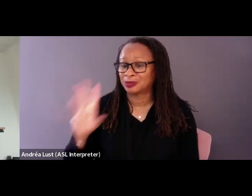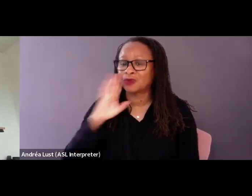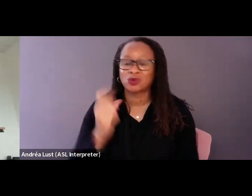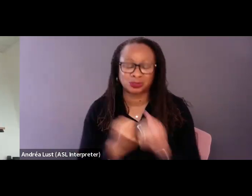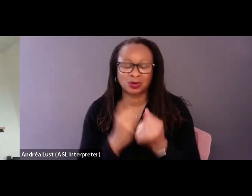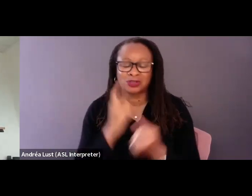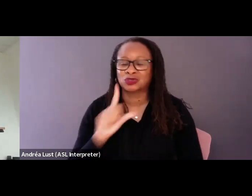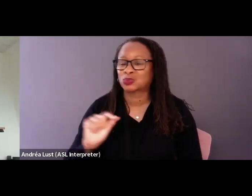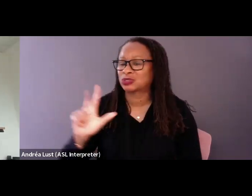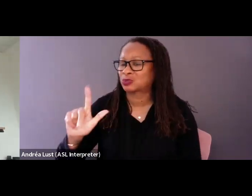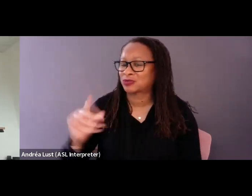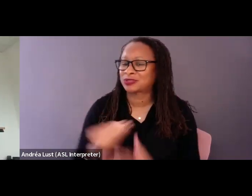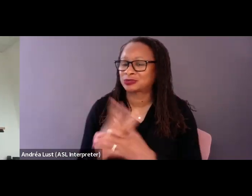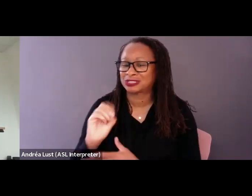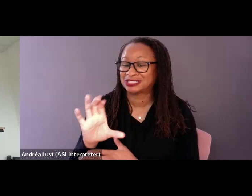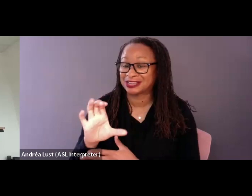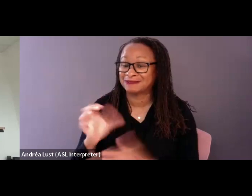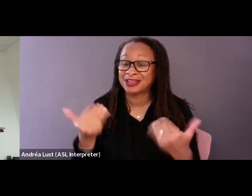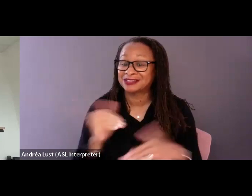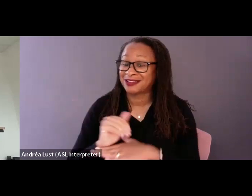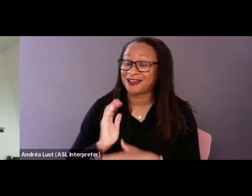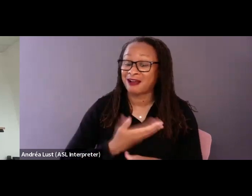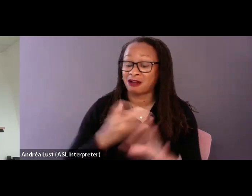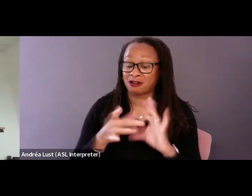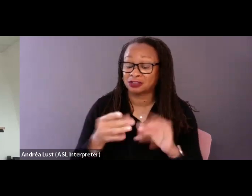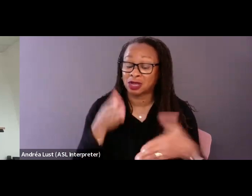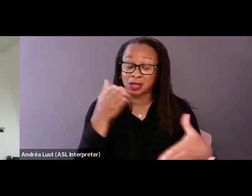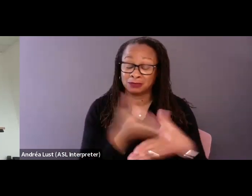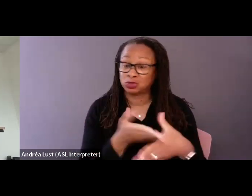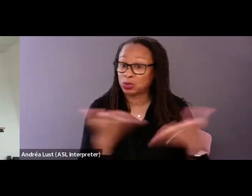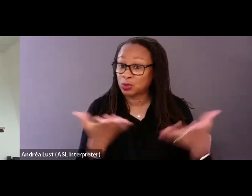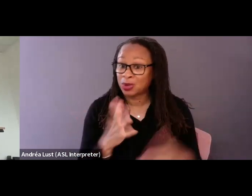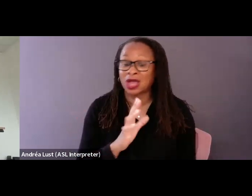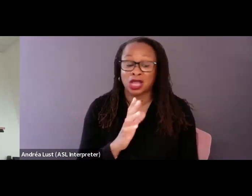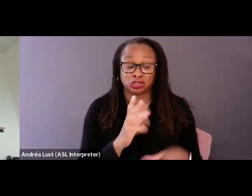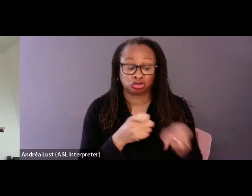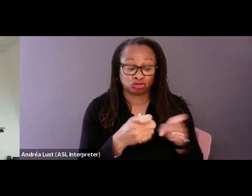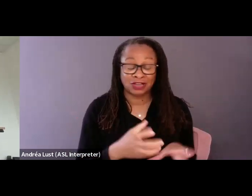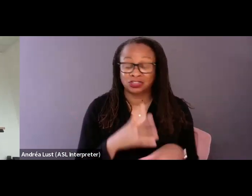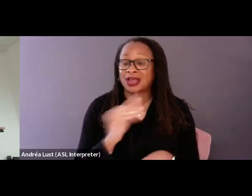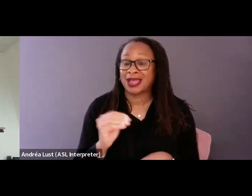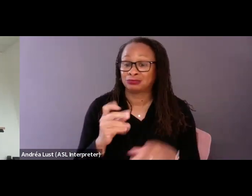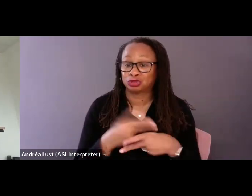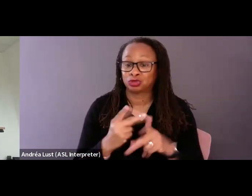This evening, we'll have a conversation between director and producers Davina Pardo, Leah Wolchok,